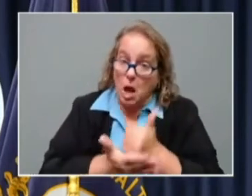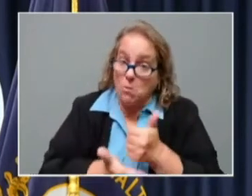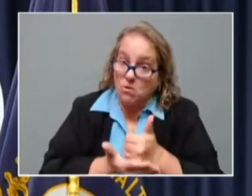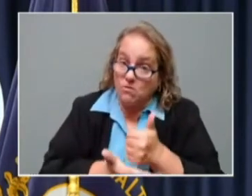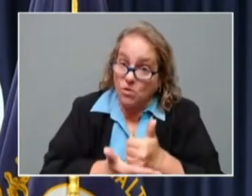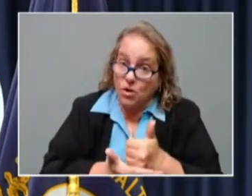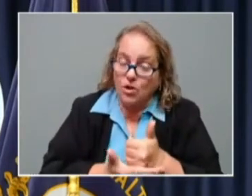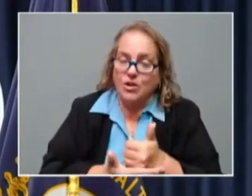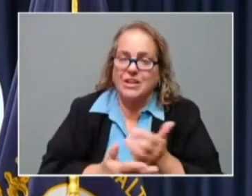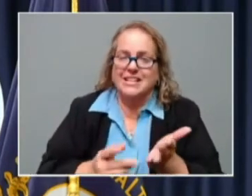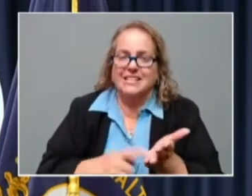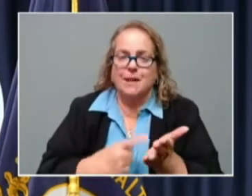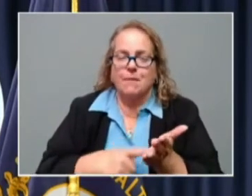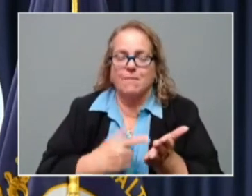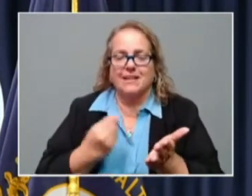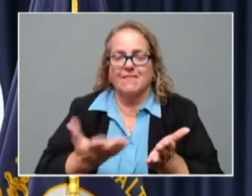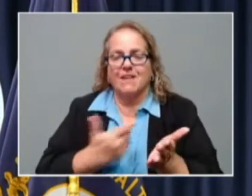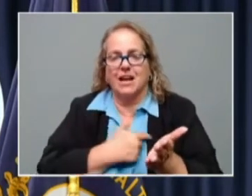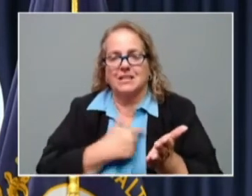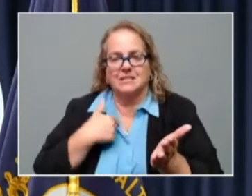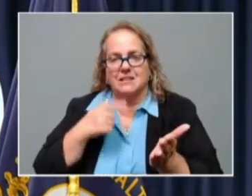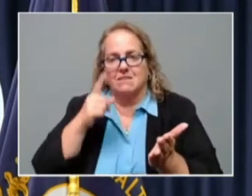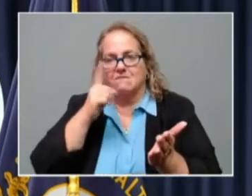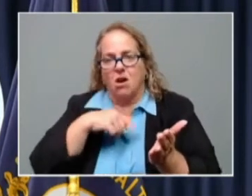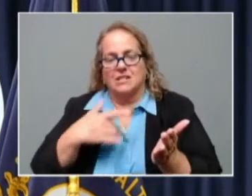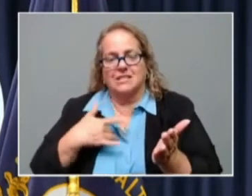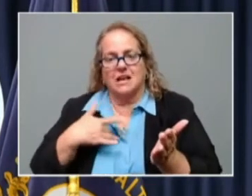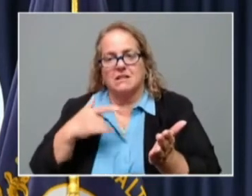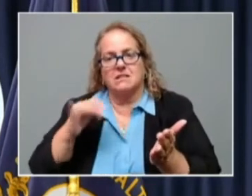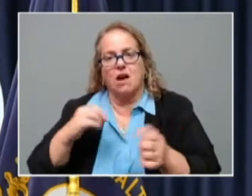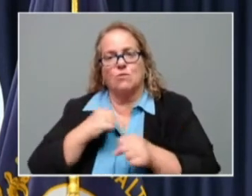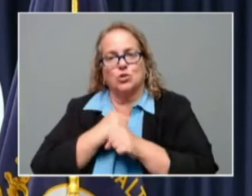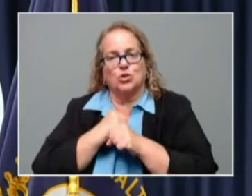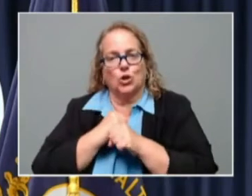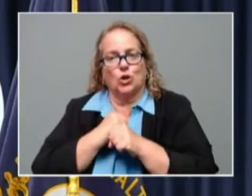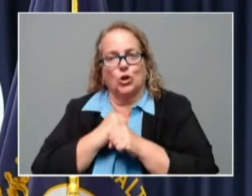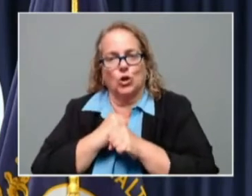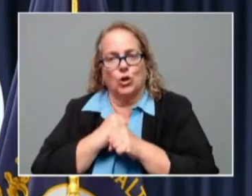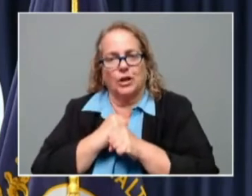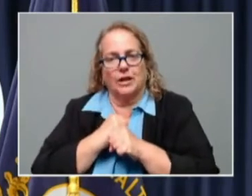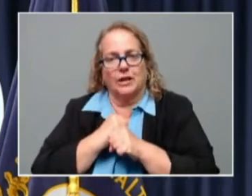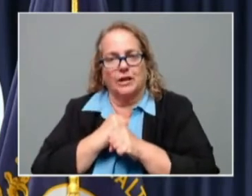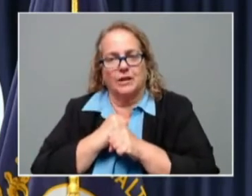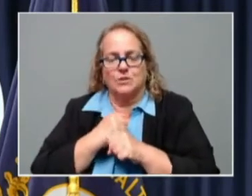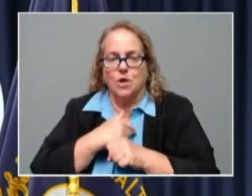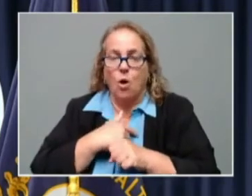security. So I'm really glad we seem to see decline in cases, but I want to